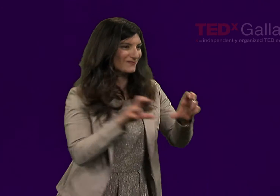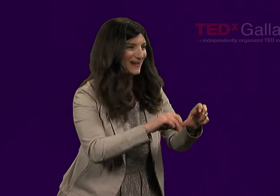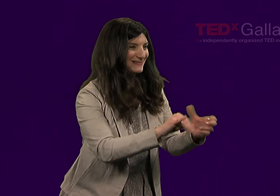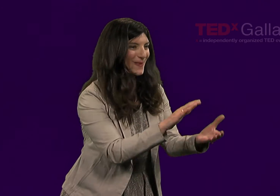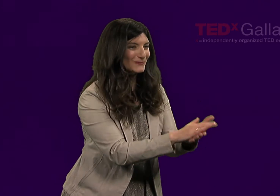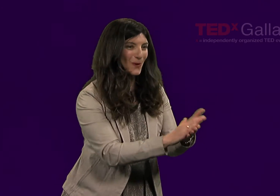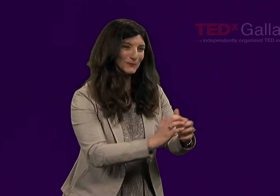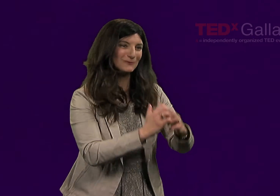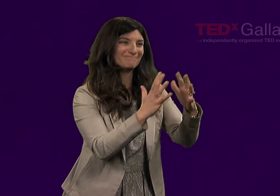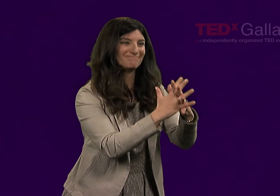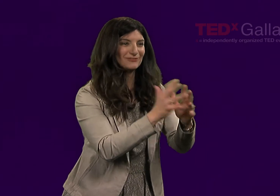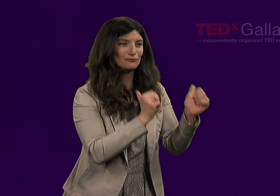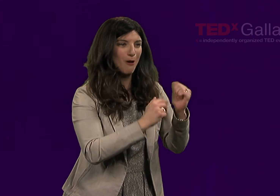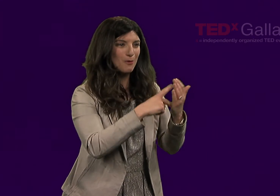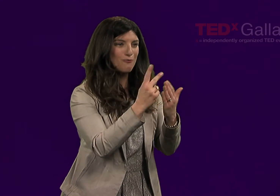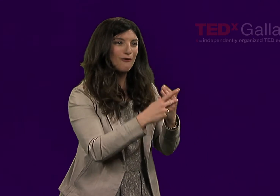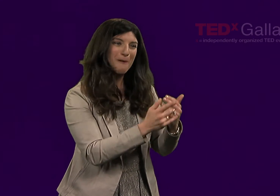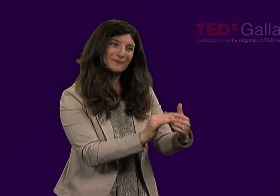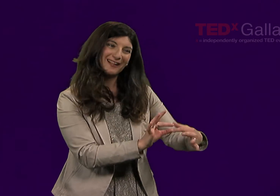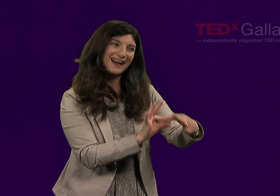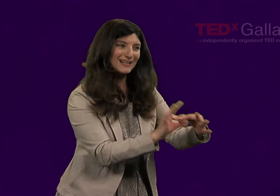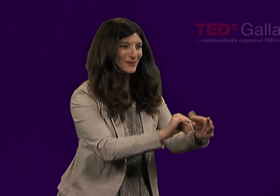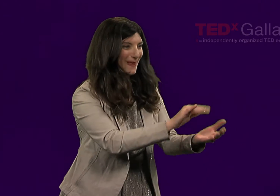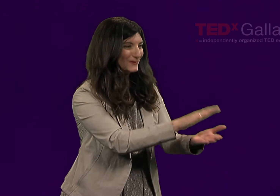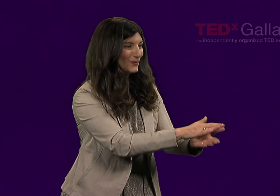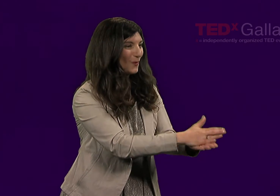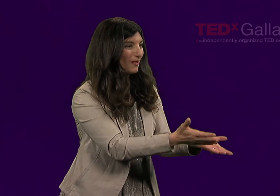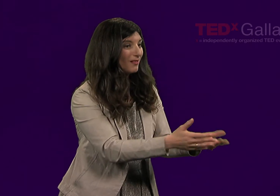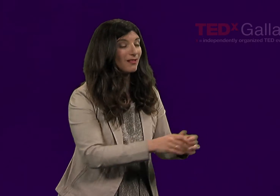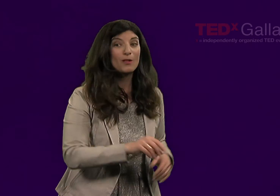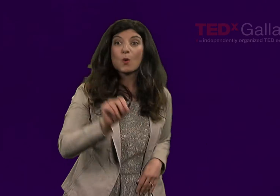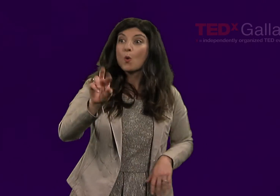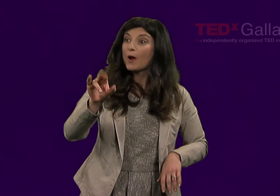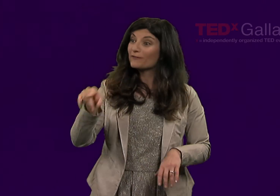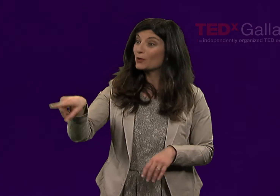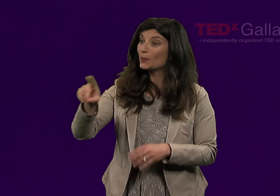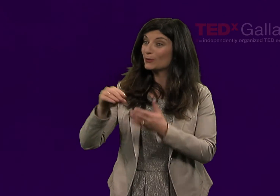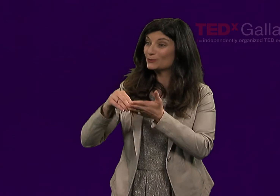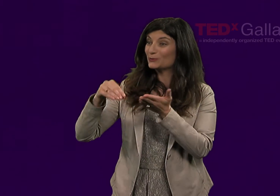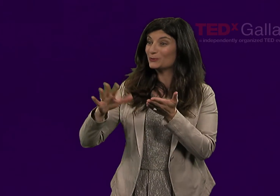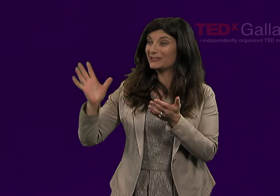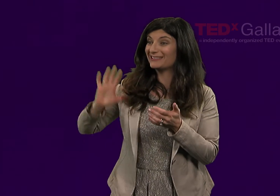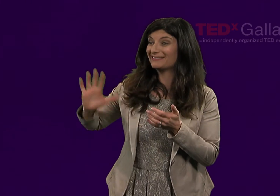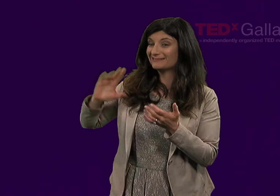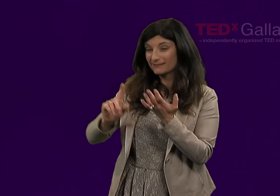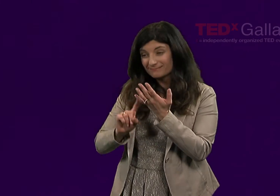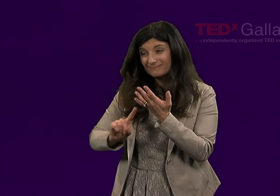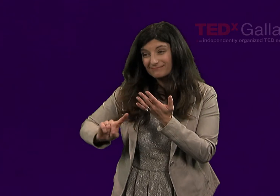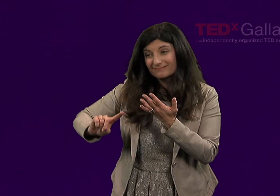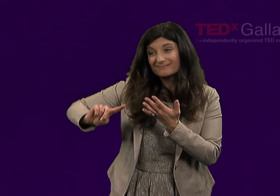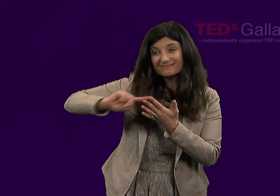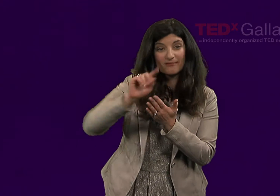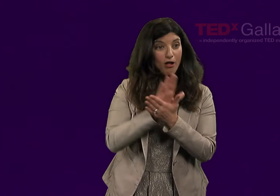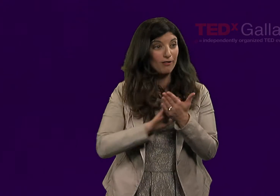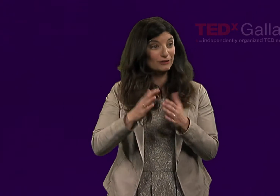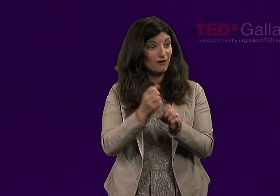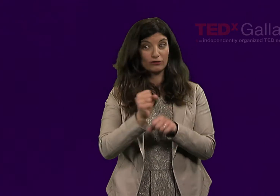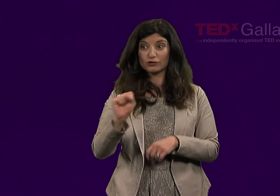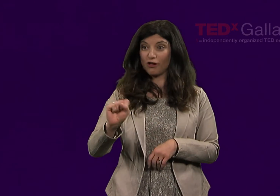You may immediately want to find a way to bring in funds to establish that drama program and make that connection with the school. Or maybe in your college days,